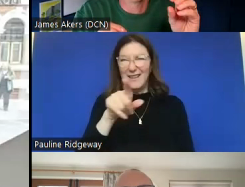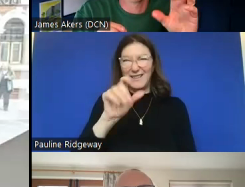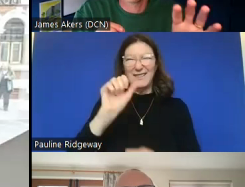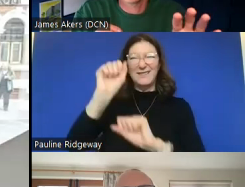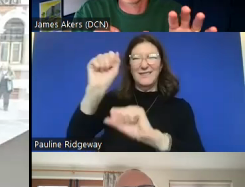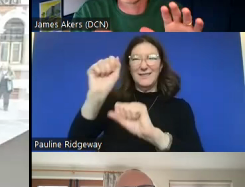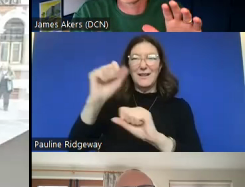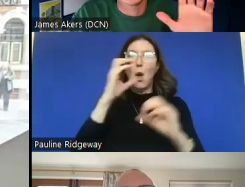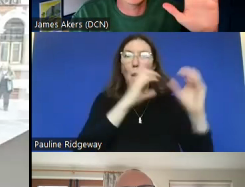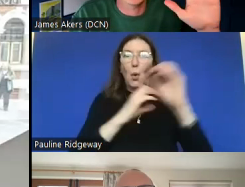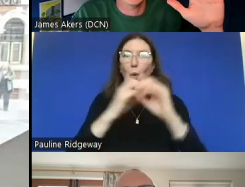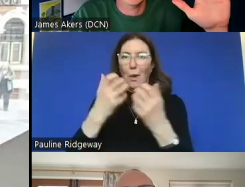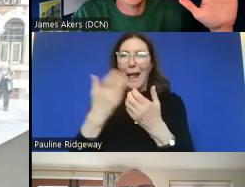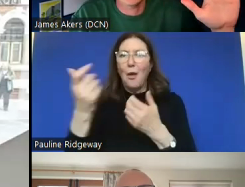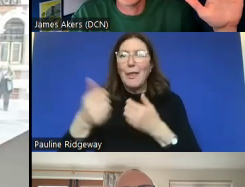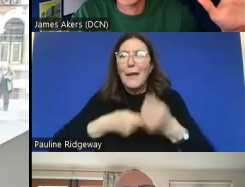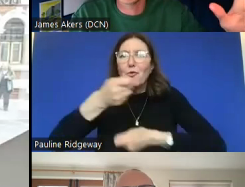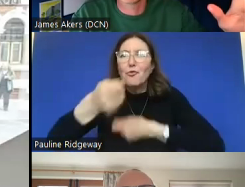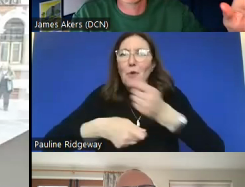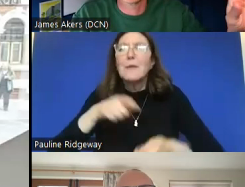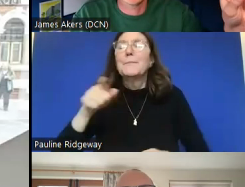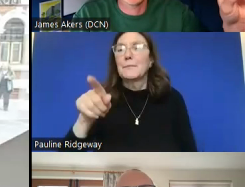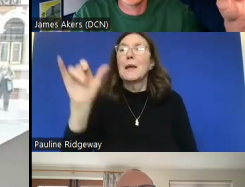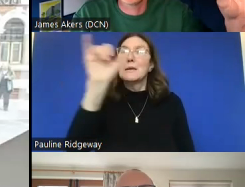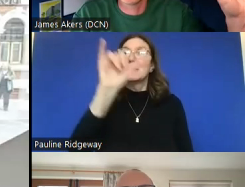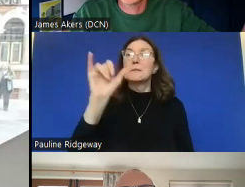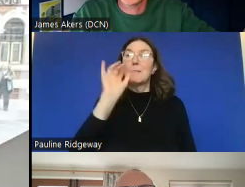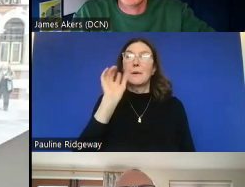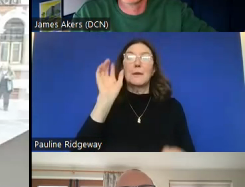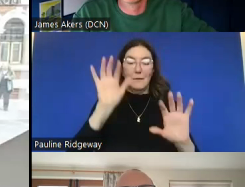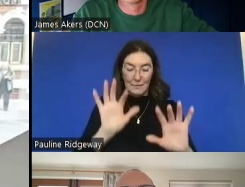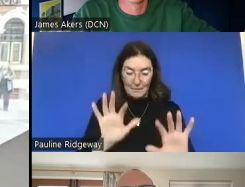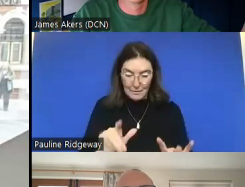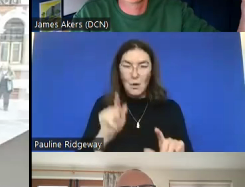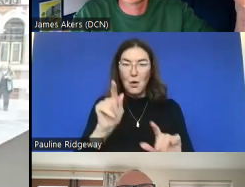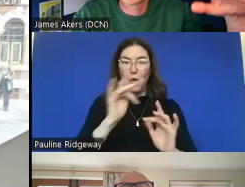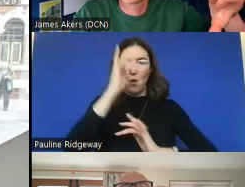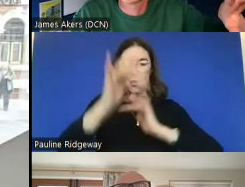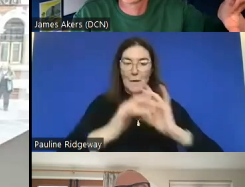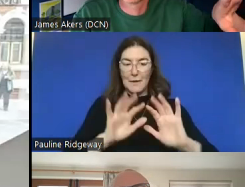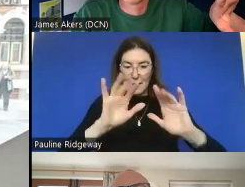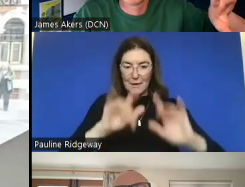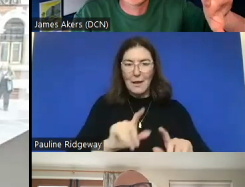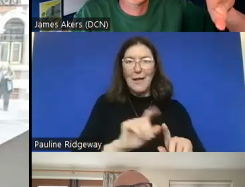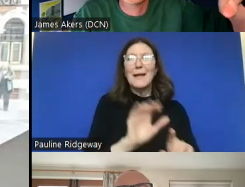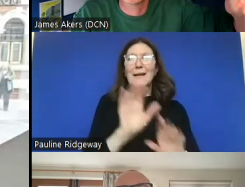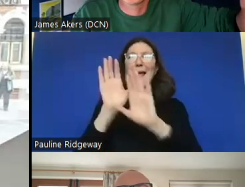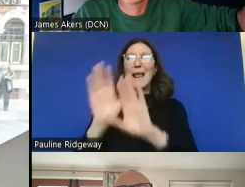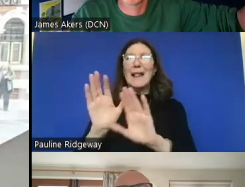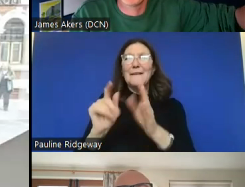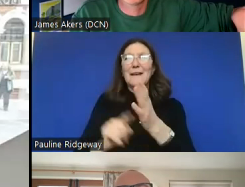if someone visits your website and leaves your website in another tab, Google Analytics, that session will expire.